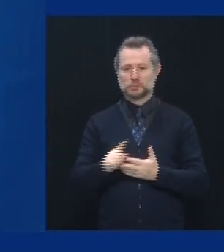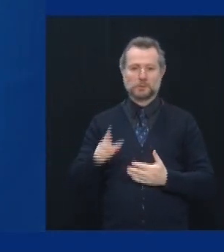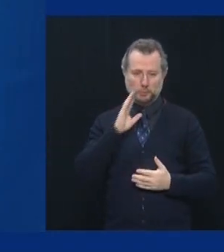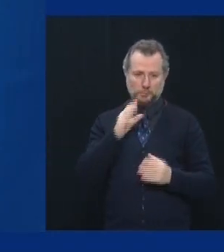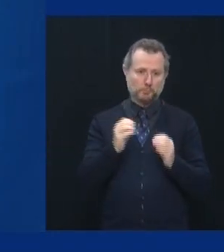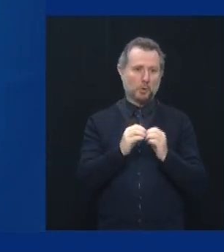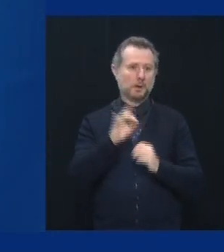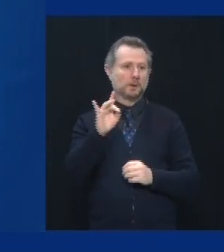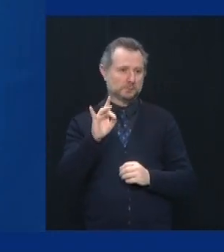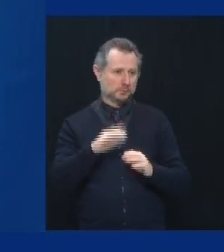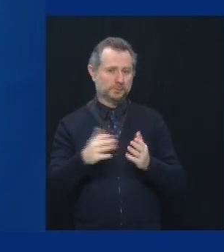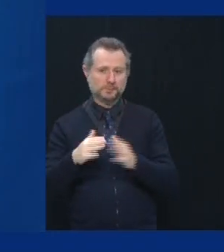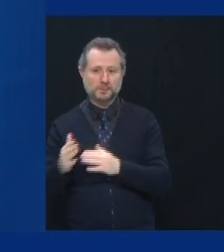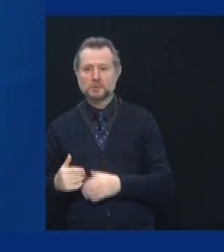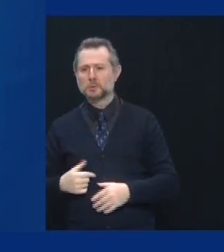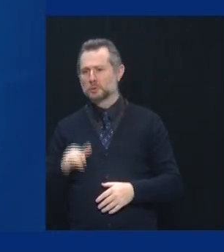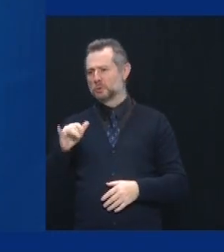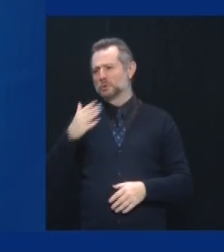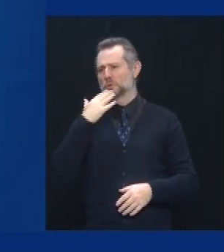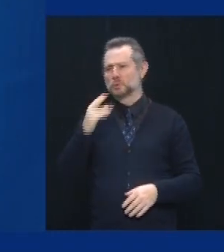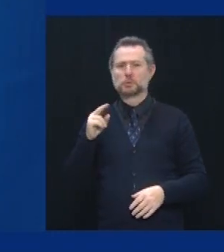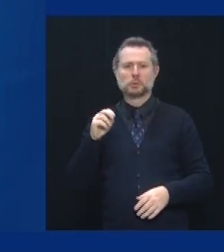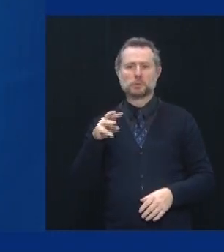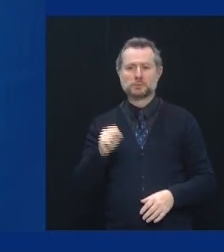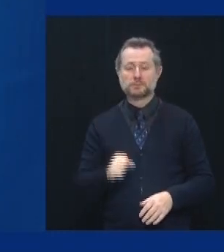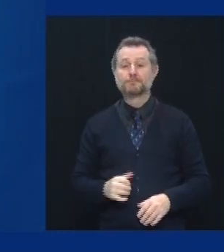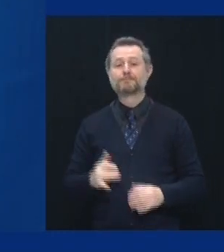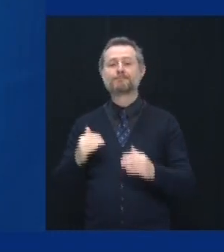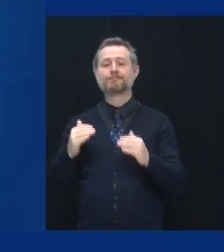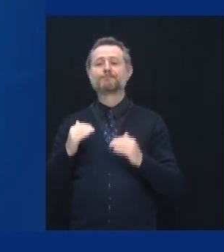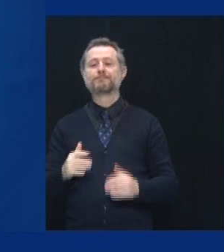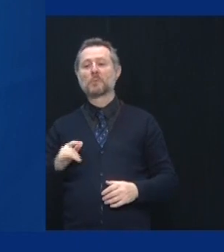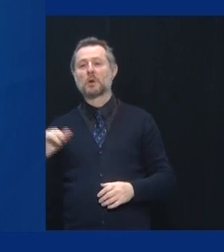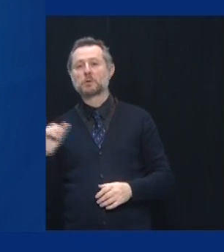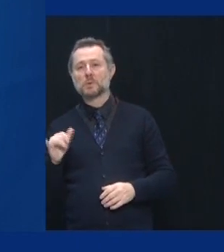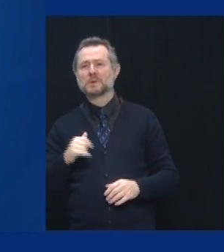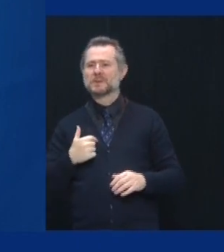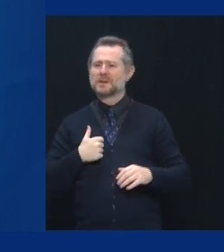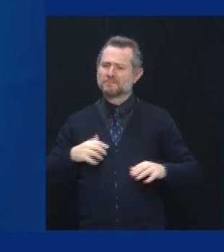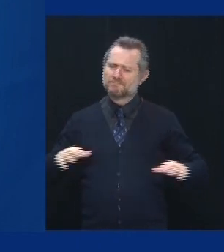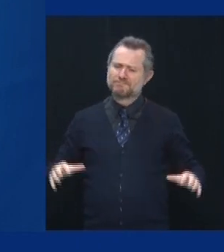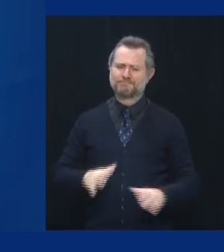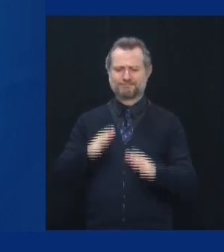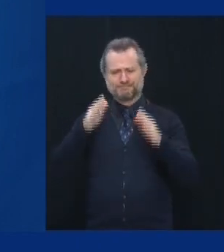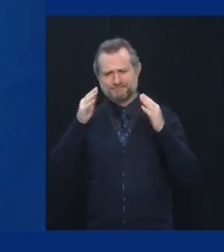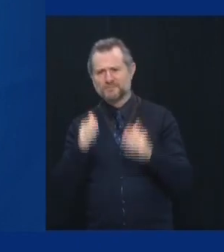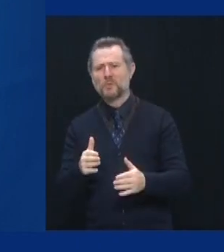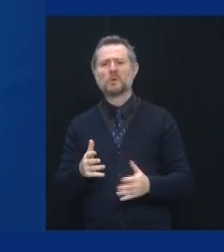WE HAVE FIVE OPEN AND WE'RE GOING TO OPEN EIGHT ADDITIONAL MASS VACCINATION SITES THIS